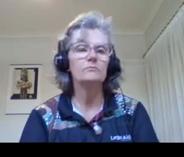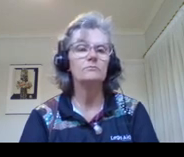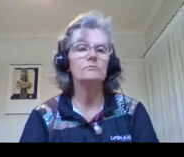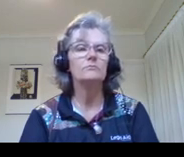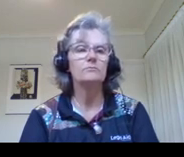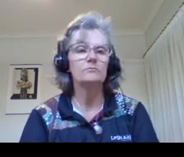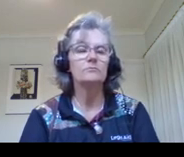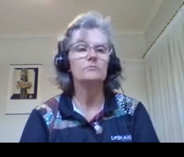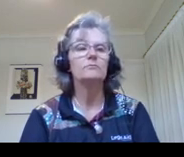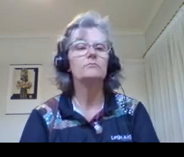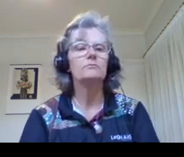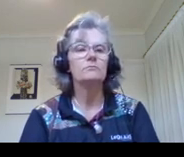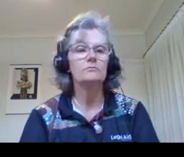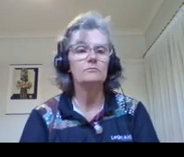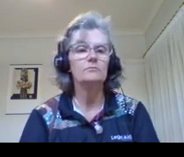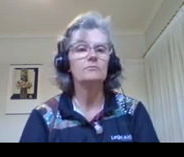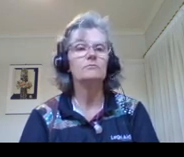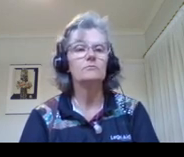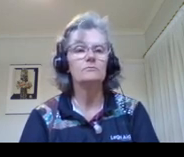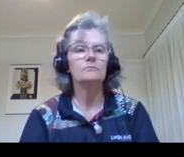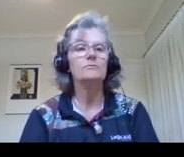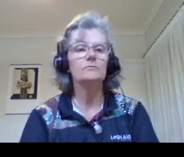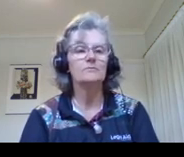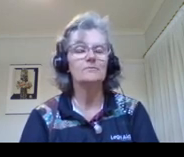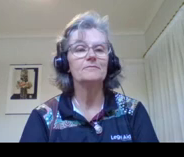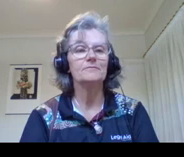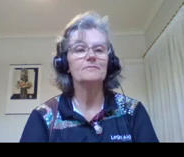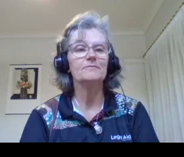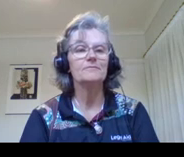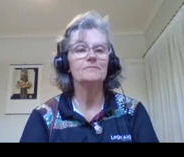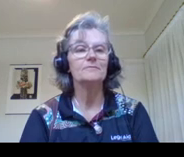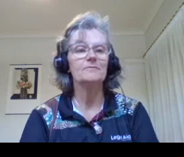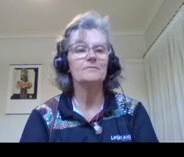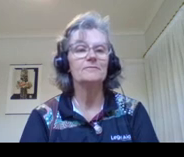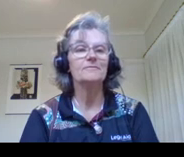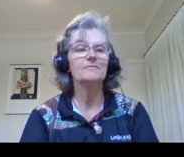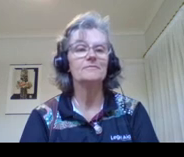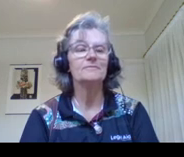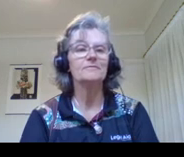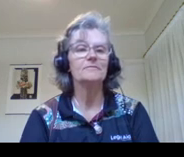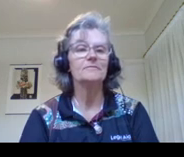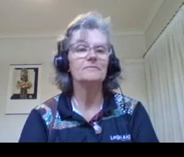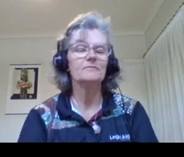yet December it's we will hit its p we will hit the peak of people falling into victims